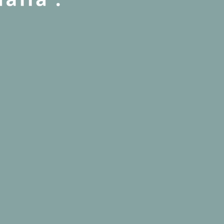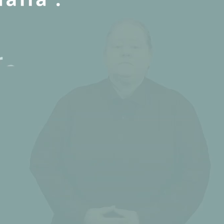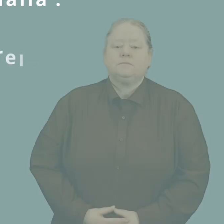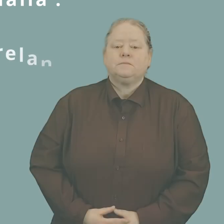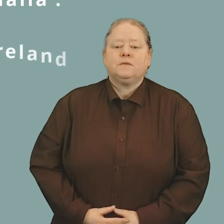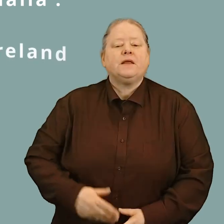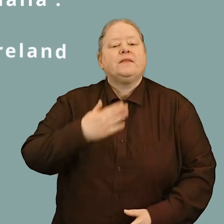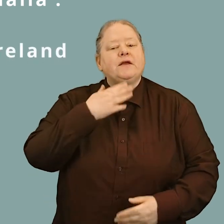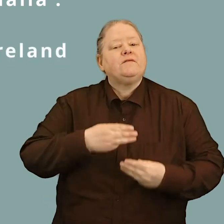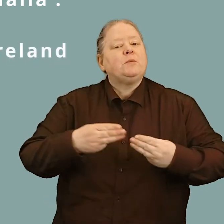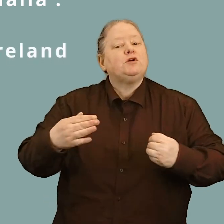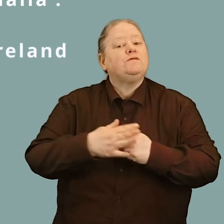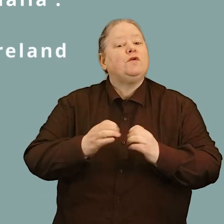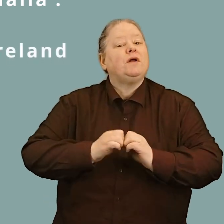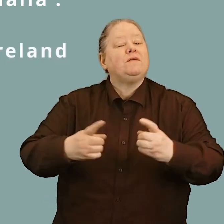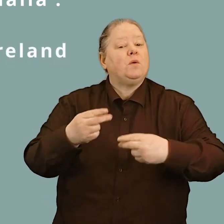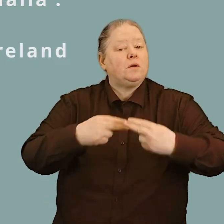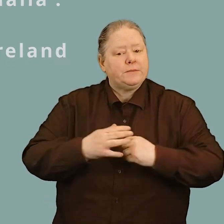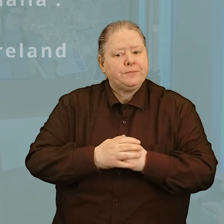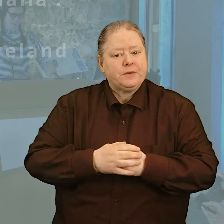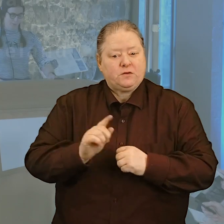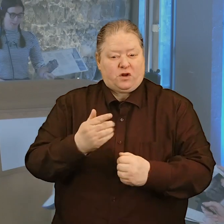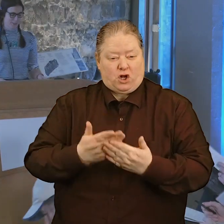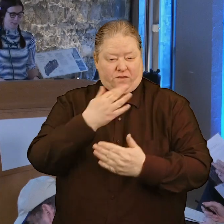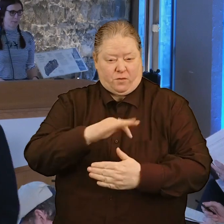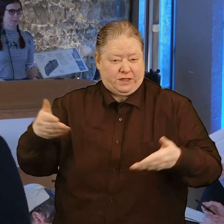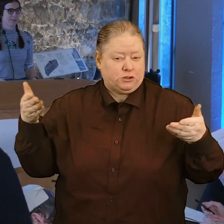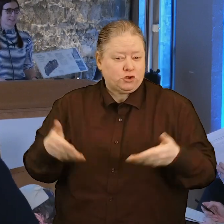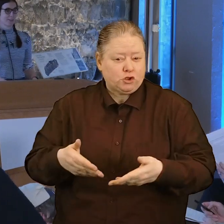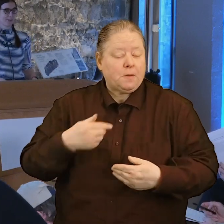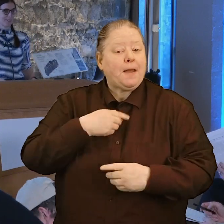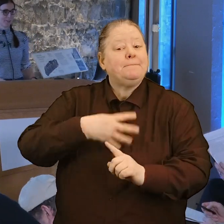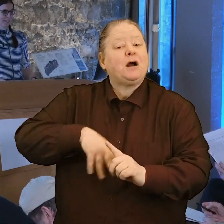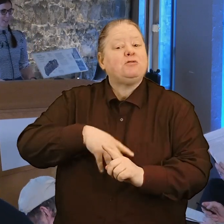Thank you very much for everyone coming. As you'll have learnt from the introduction, my background is not art history.